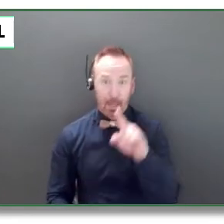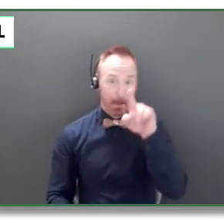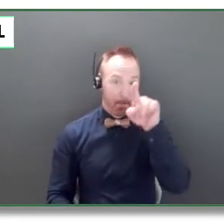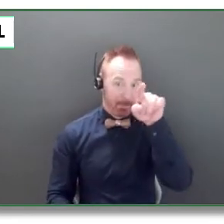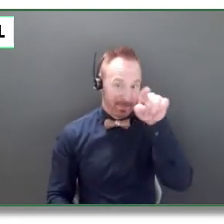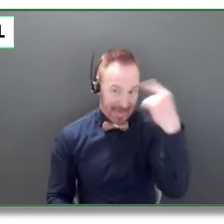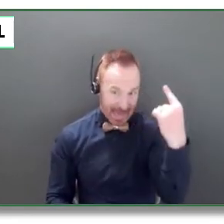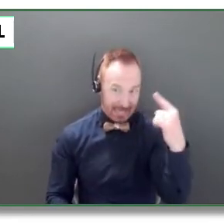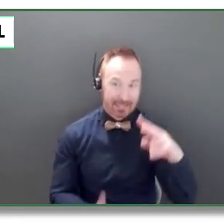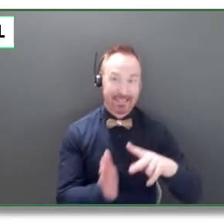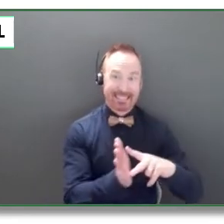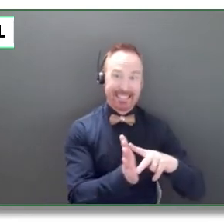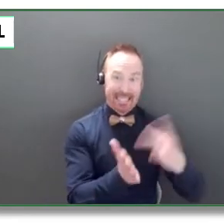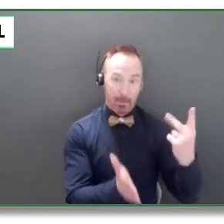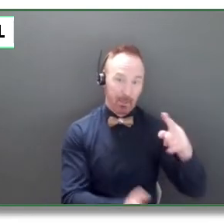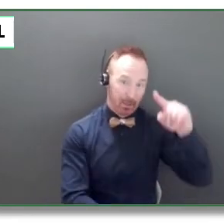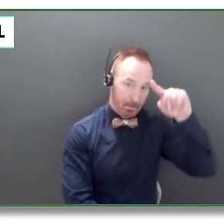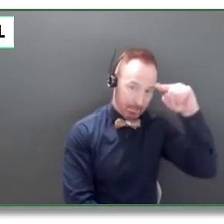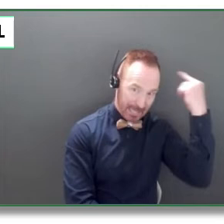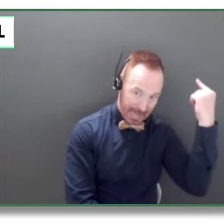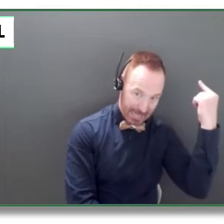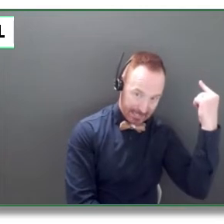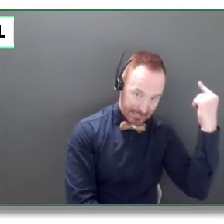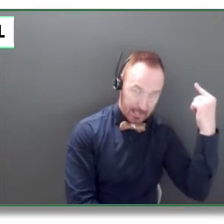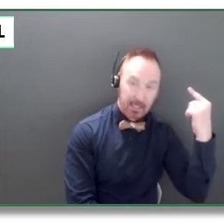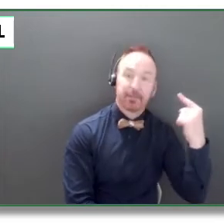bike riders. So that